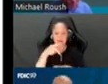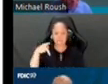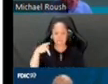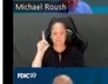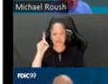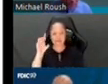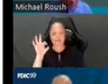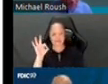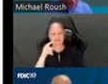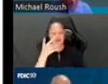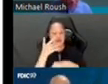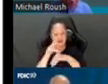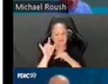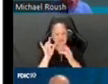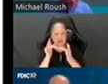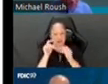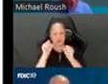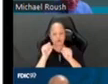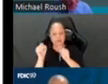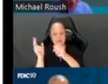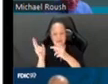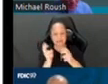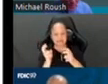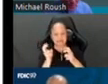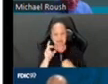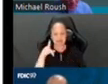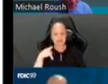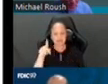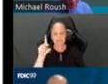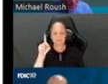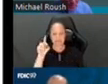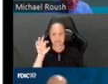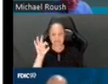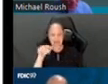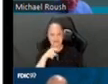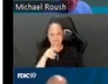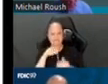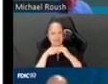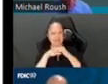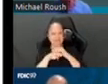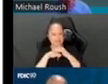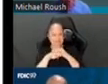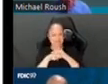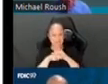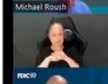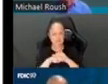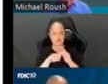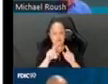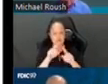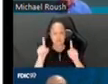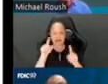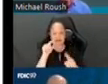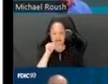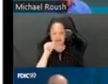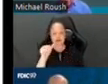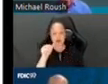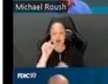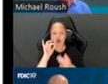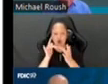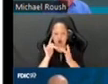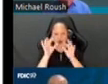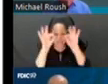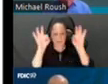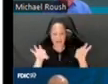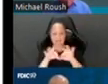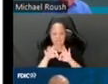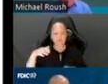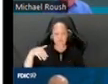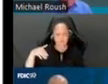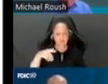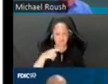available online. You can download the PDF. It is not an online form. That's a great question.